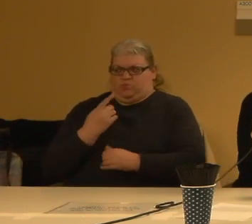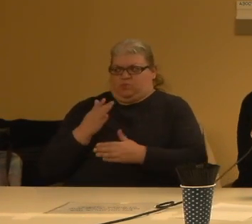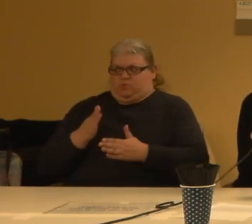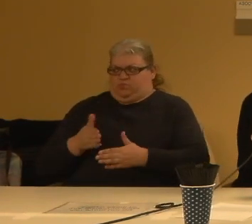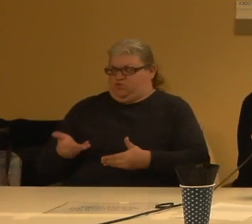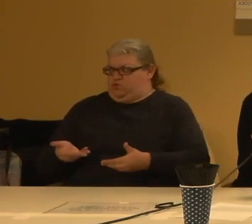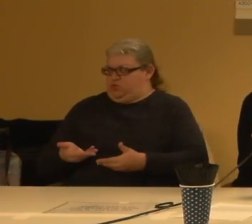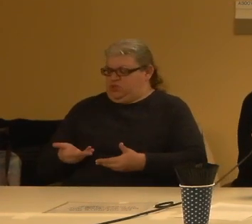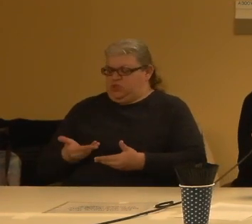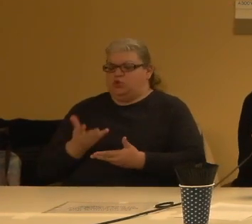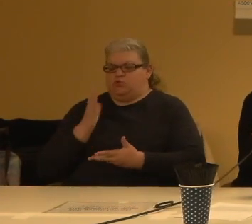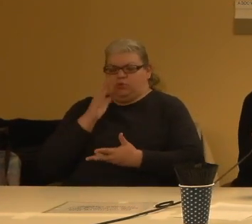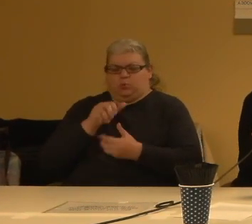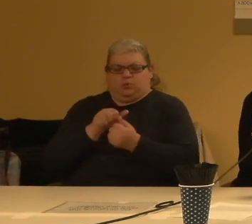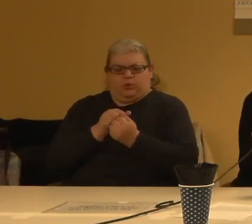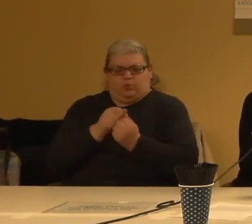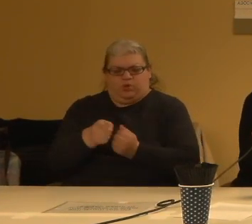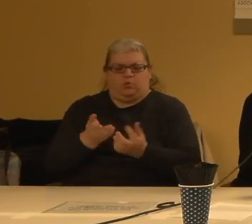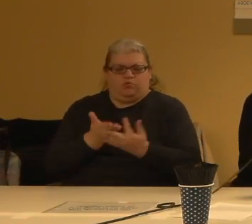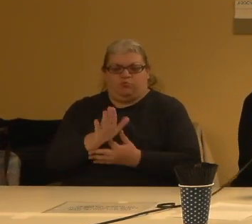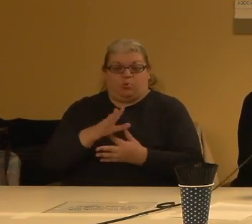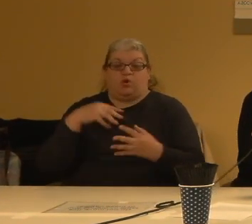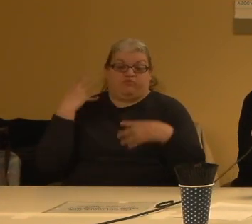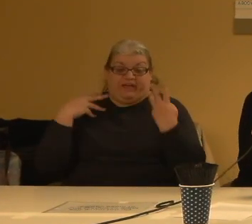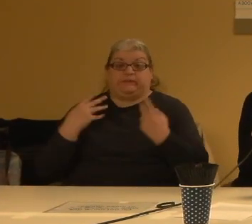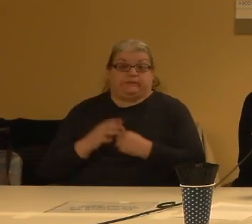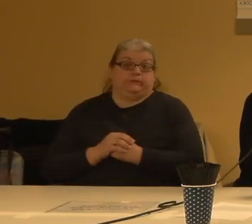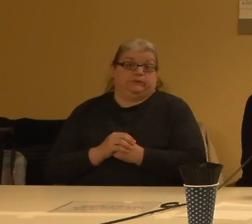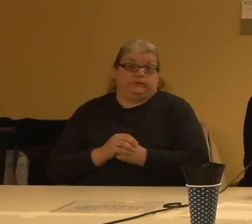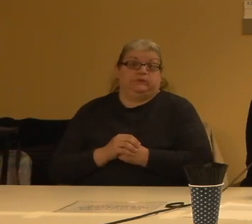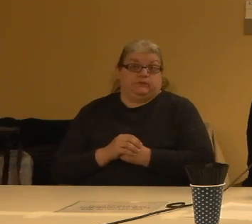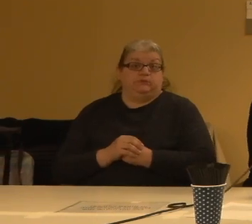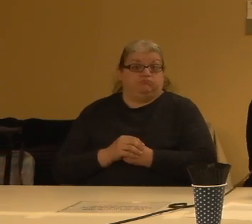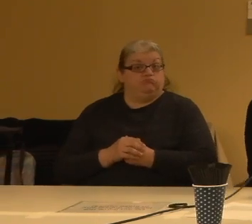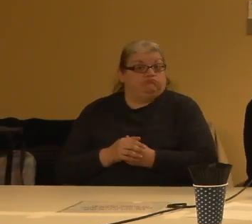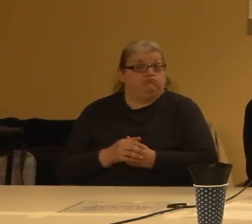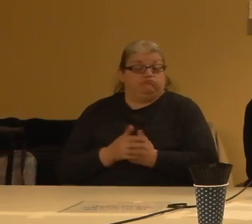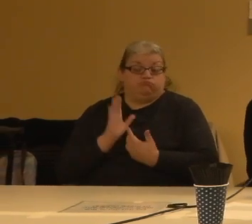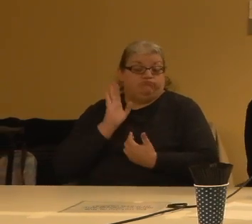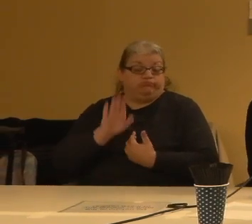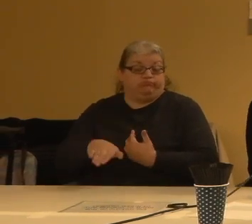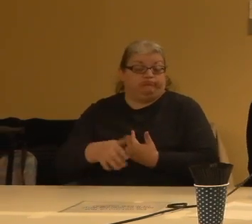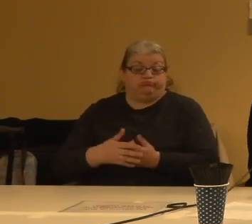who will be with you through your crazy. And in the course of this meal that we're having,